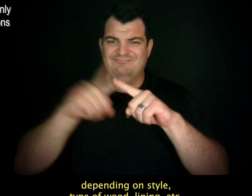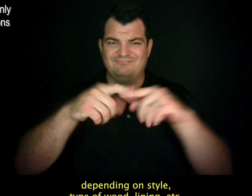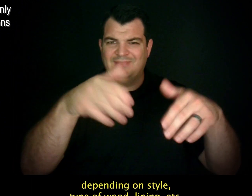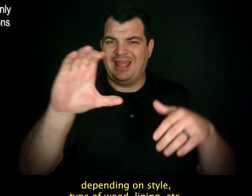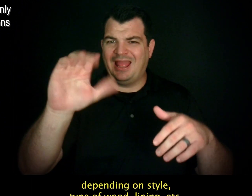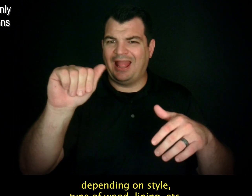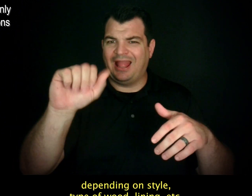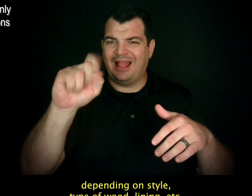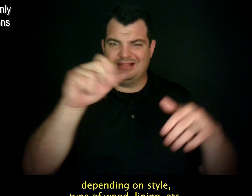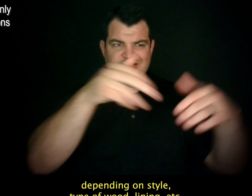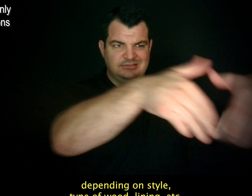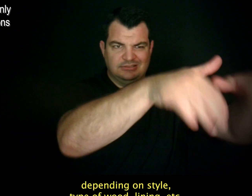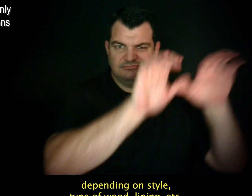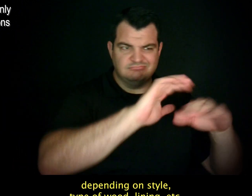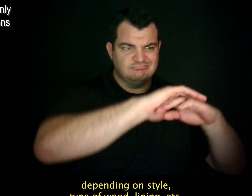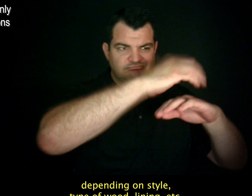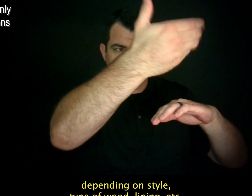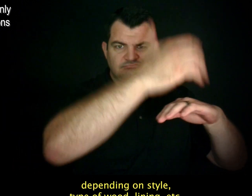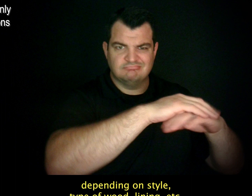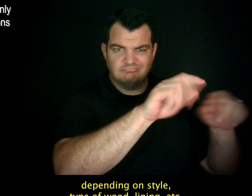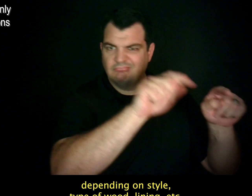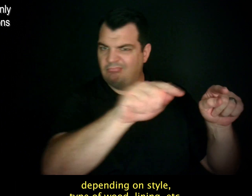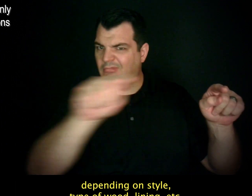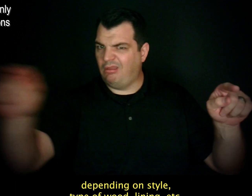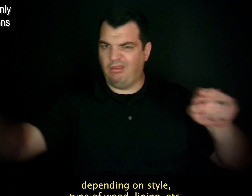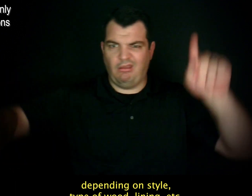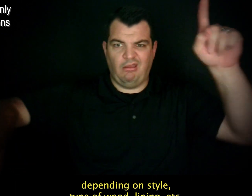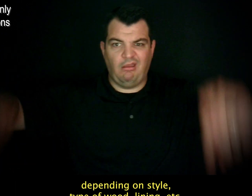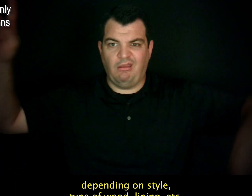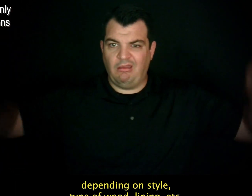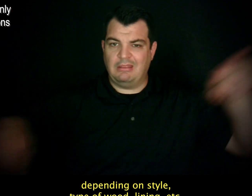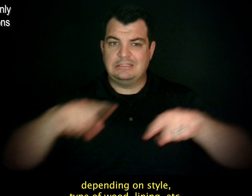depending on style, type of wood, lining, etc.